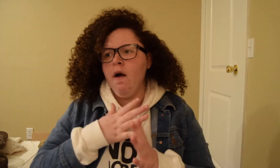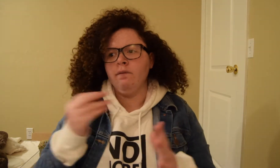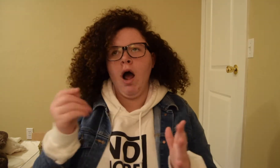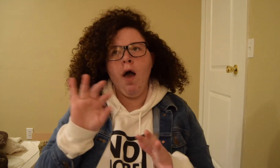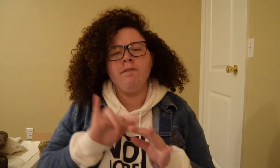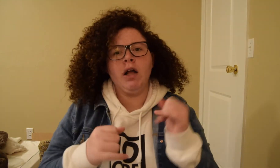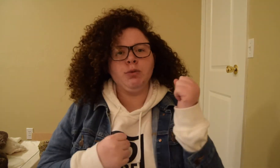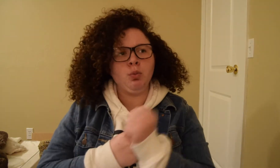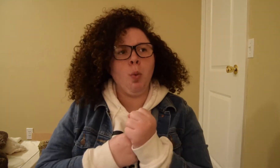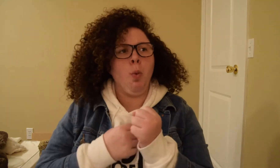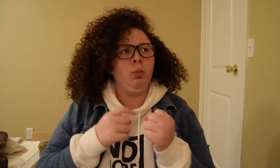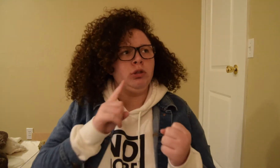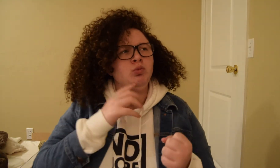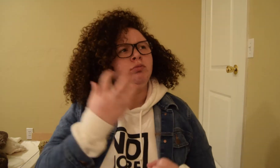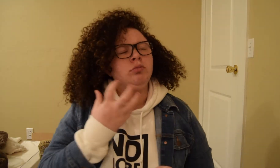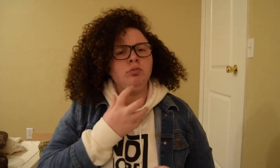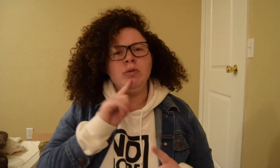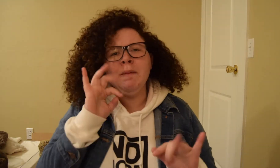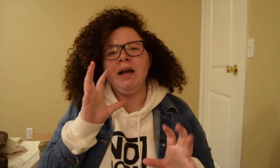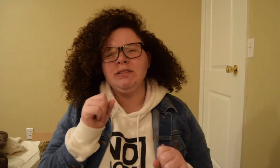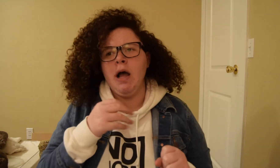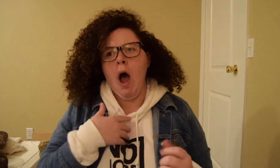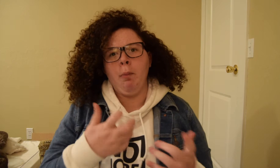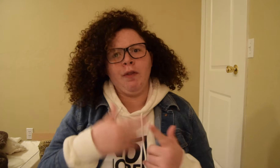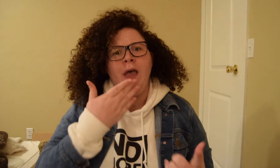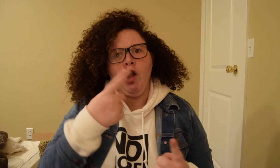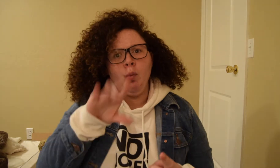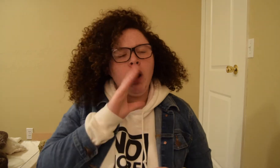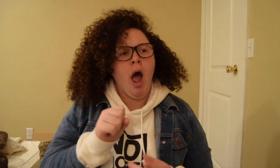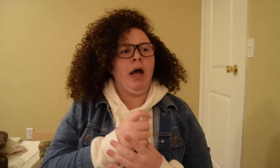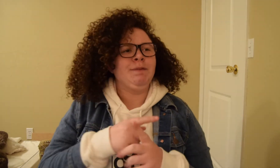All of the support I've received is really amazing and I want to thank you guys